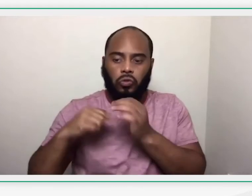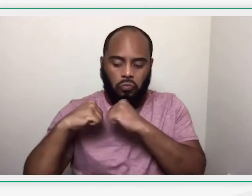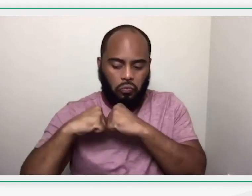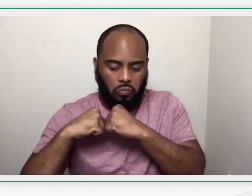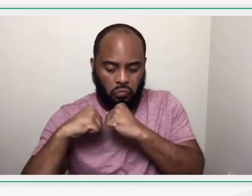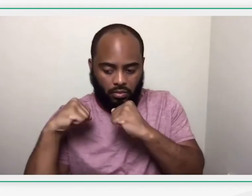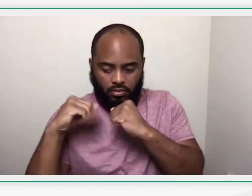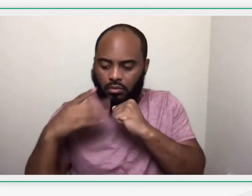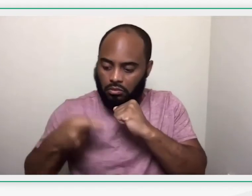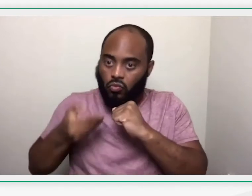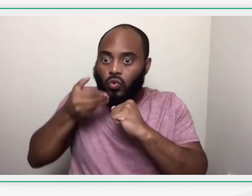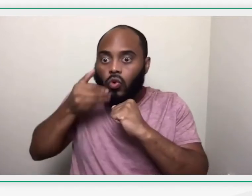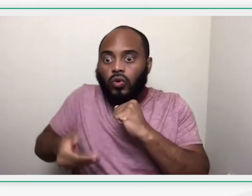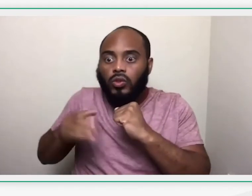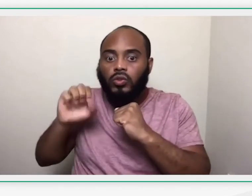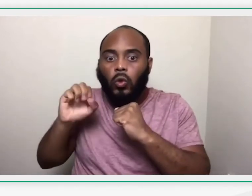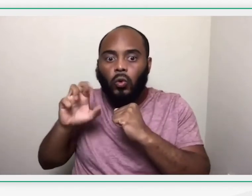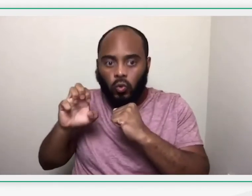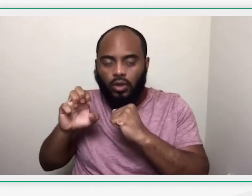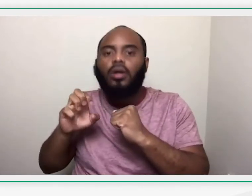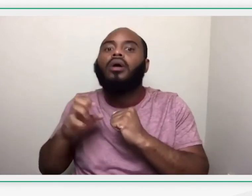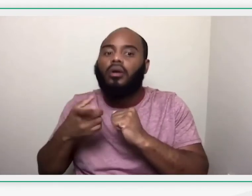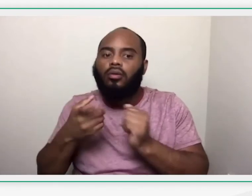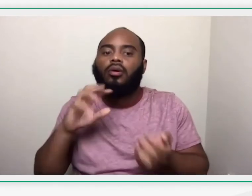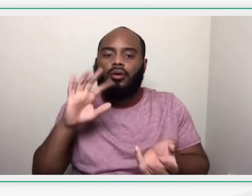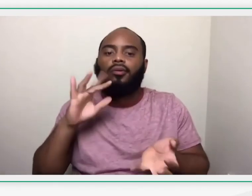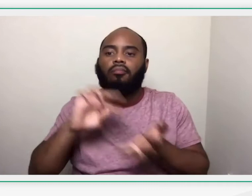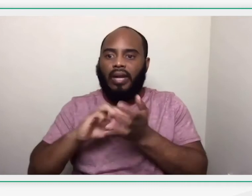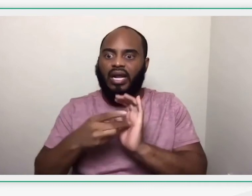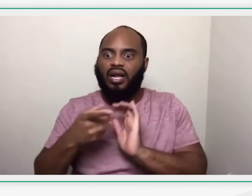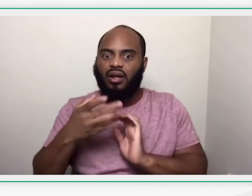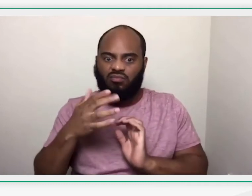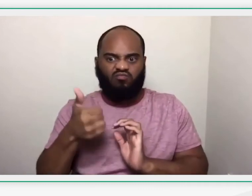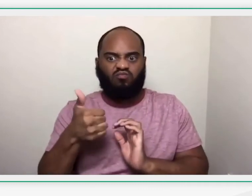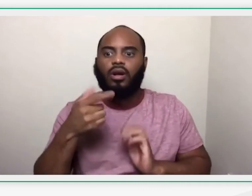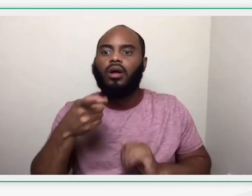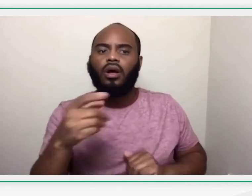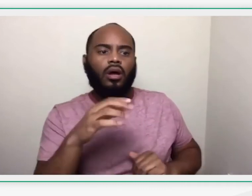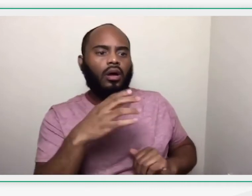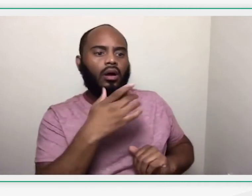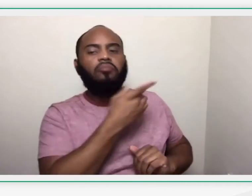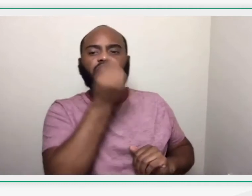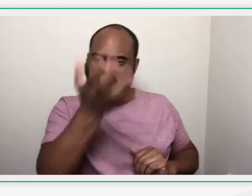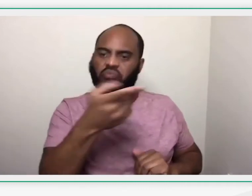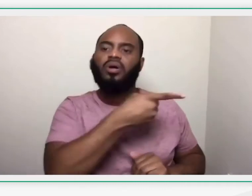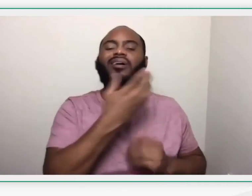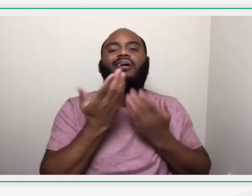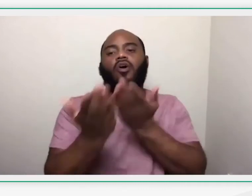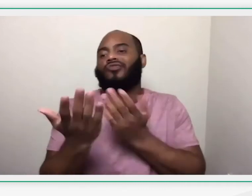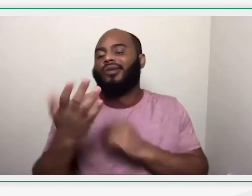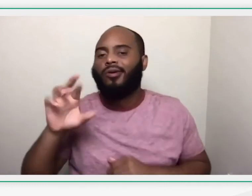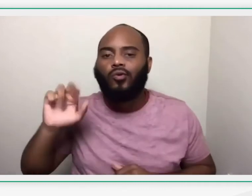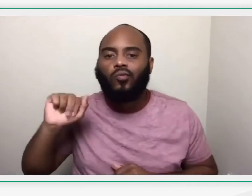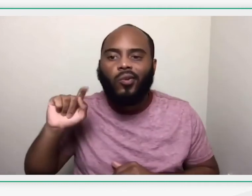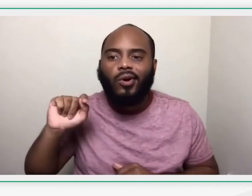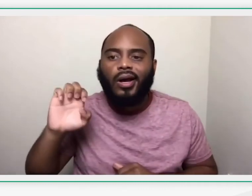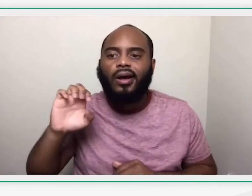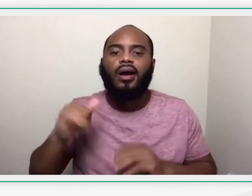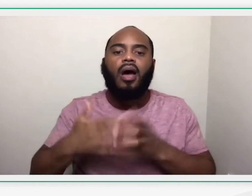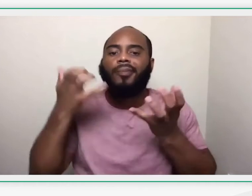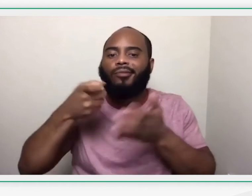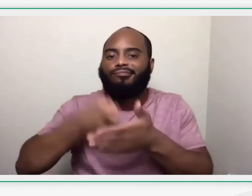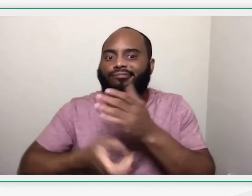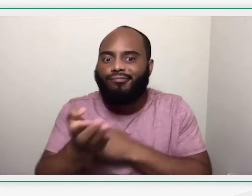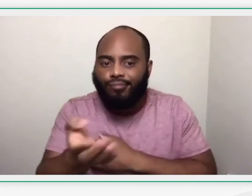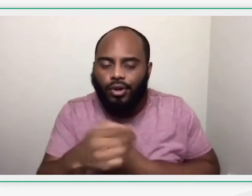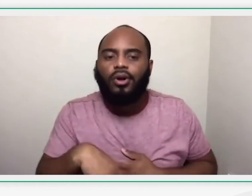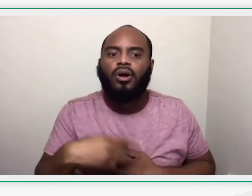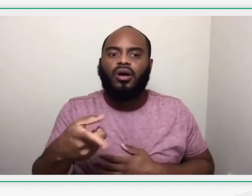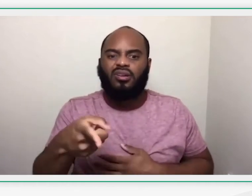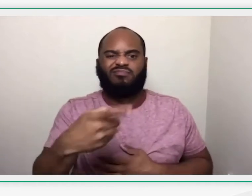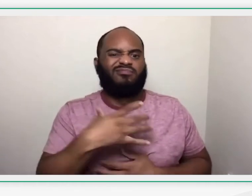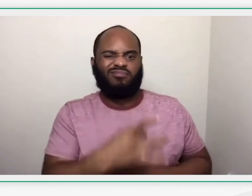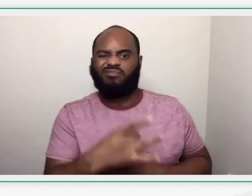Quite often, what will happen is you'll get a soft inquiry, which means will someone look lightly, and they'll make an offer of a specific interest rate for a certain amount of money.